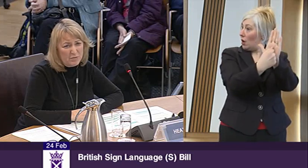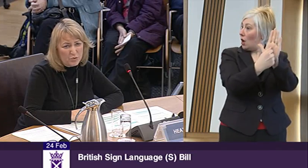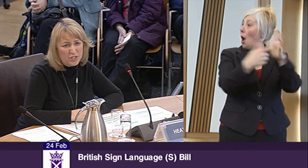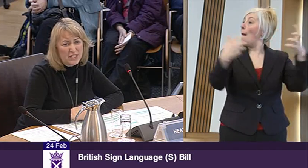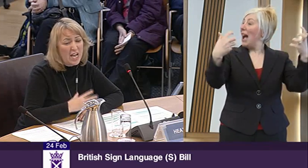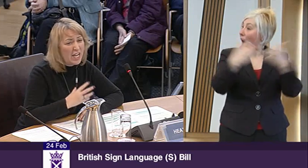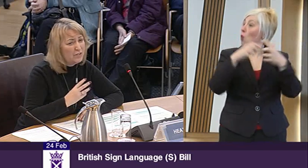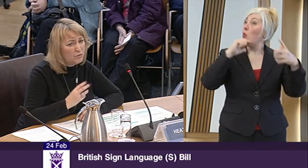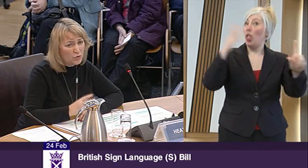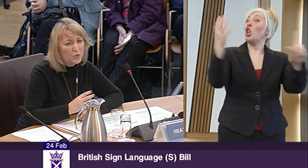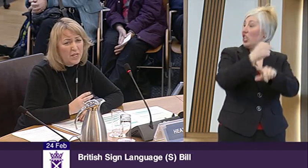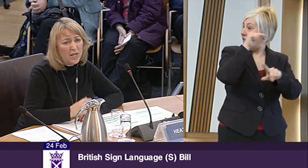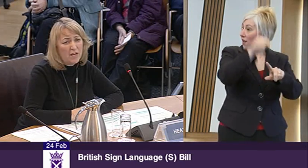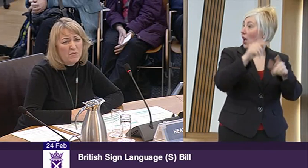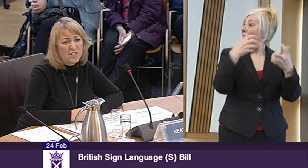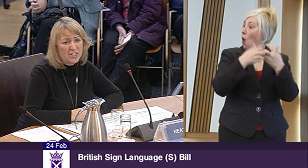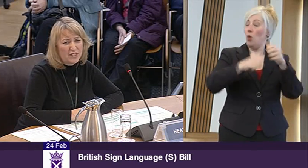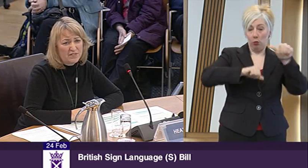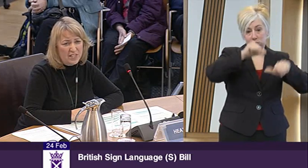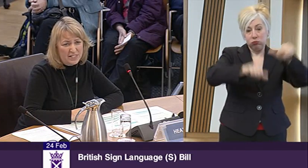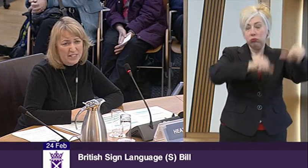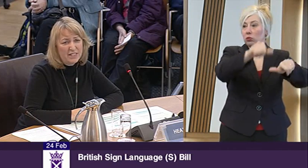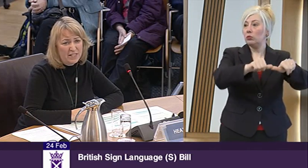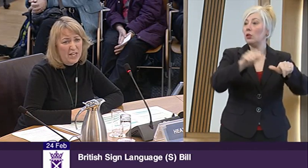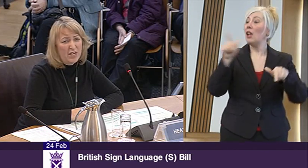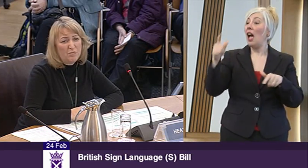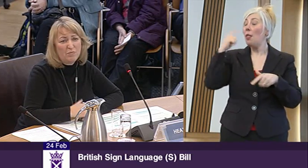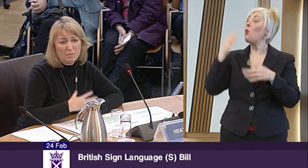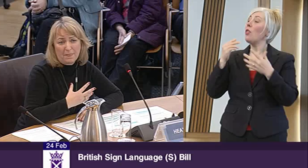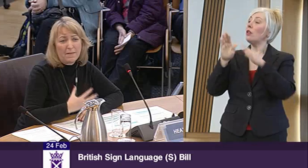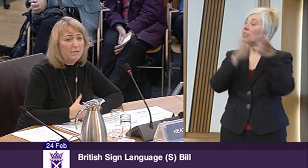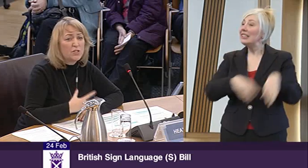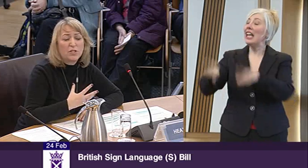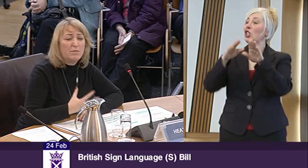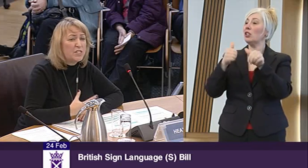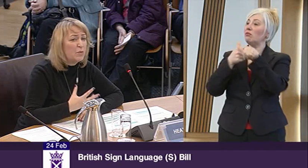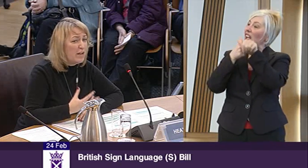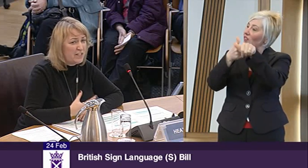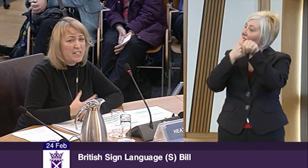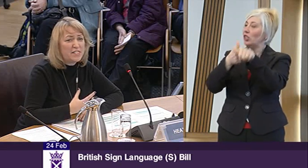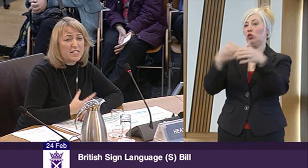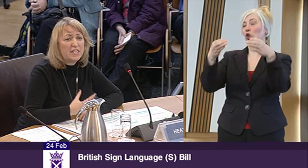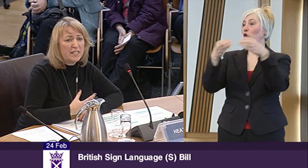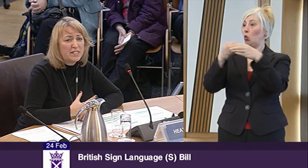plans, and the role of the national advisory council or committee, or whatever it is that